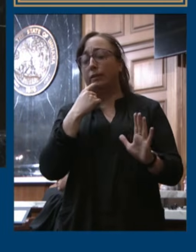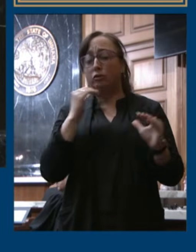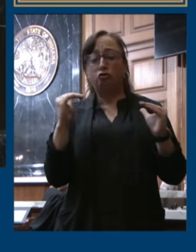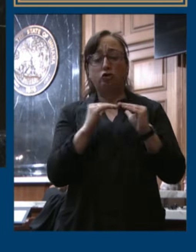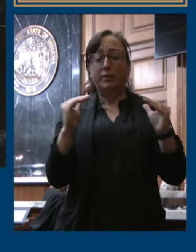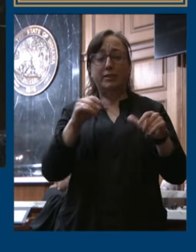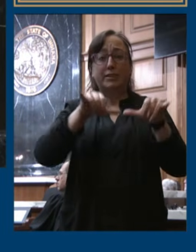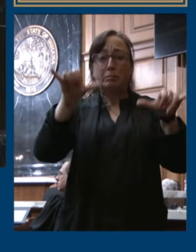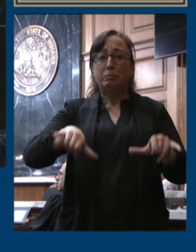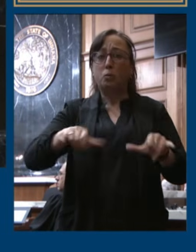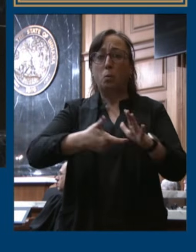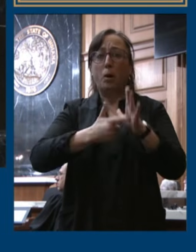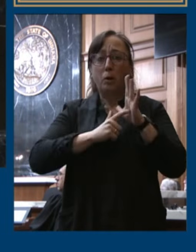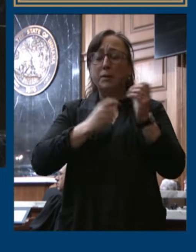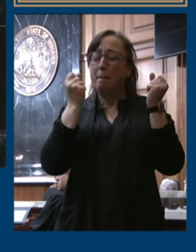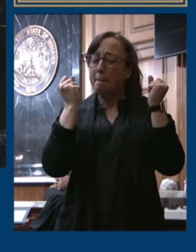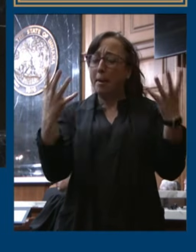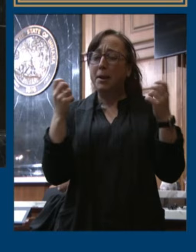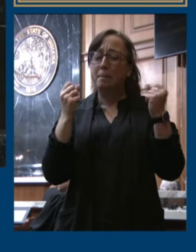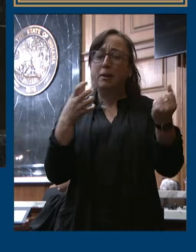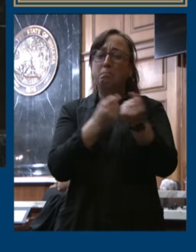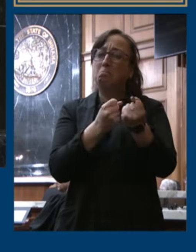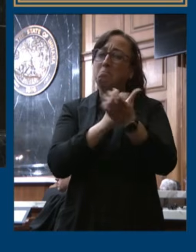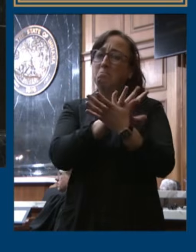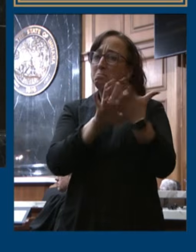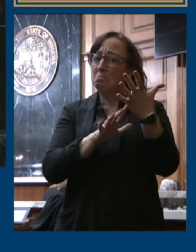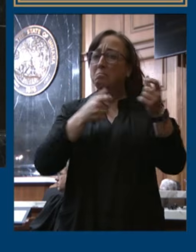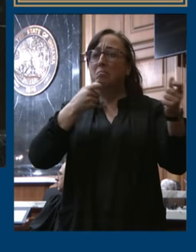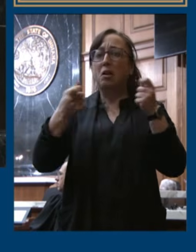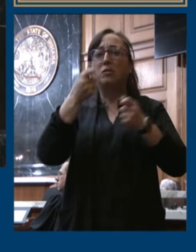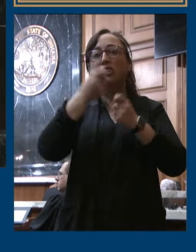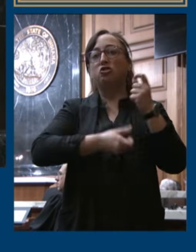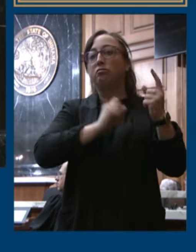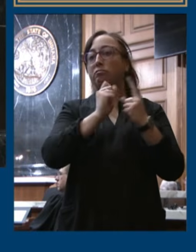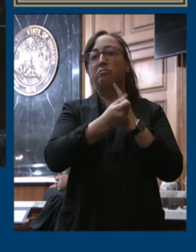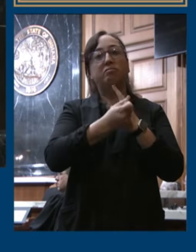TOOLS AS POSSIBLE TO HANDLE EACH CASE ON ITS OWN MERITS.